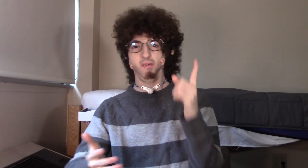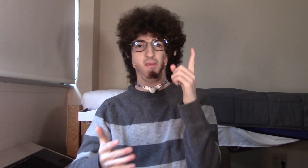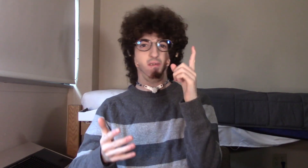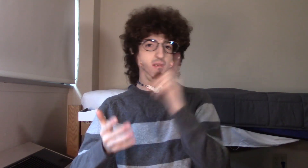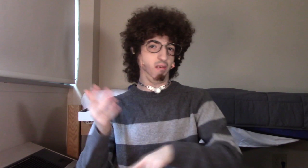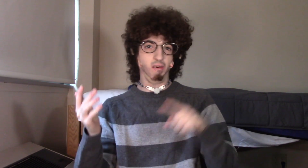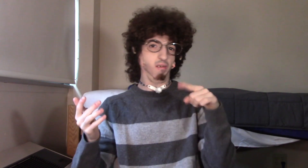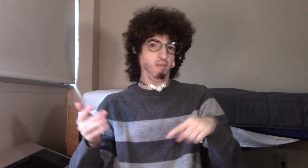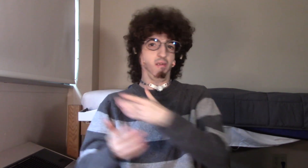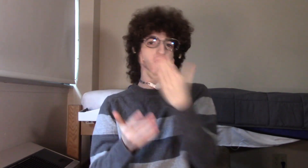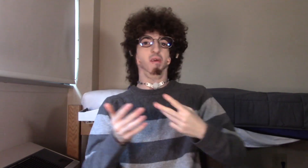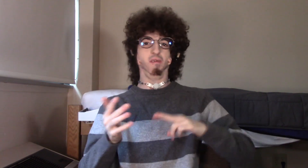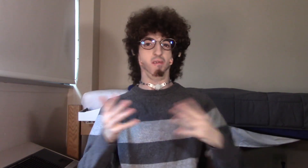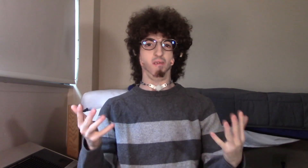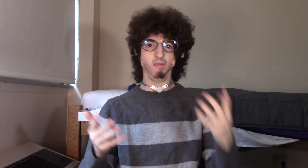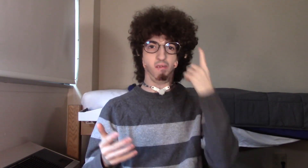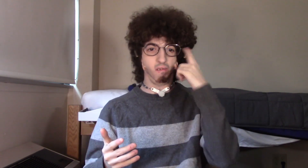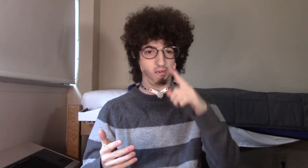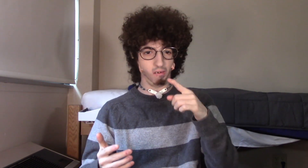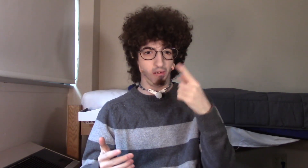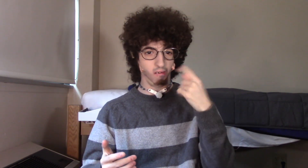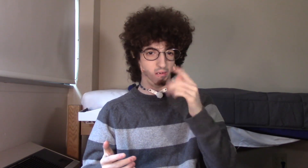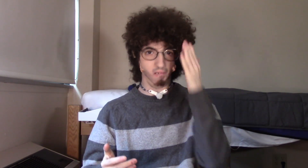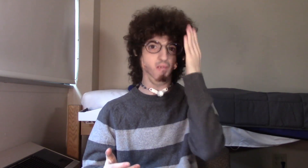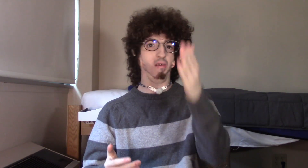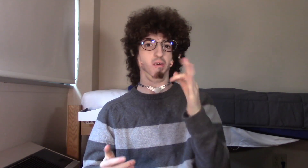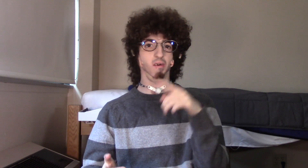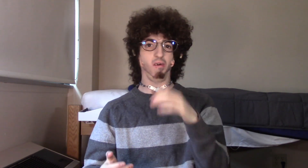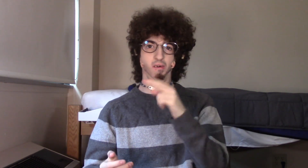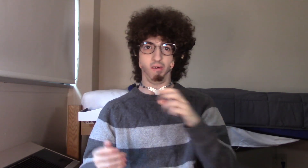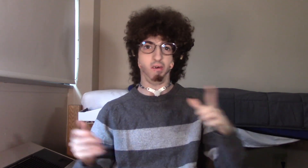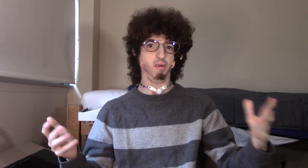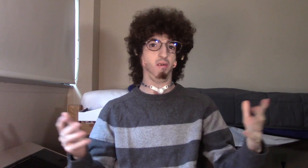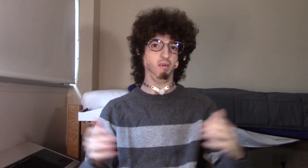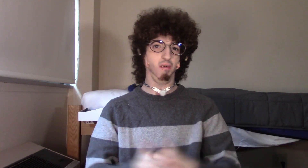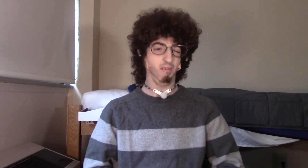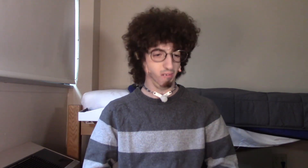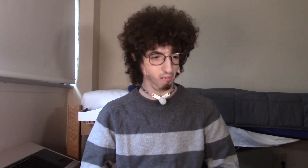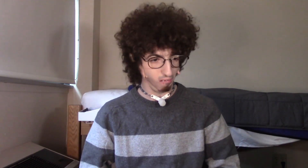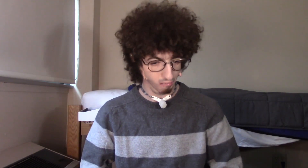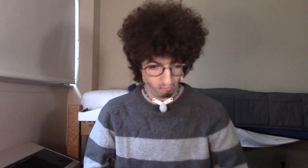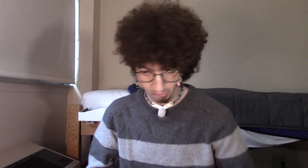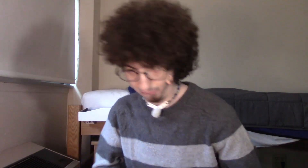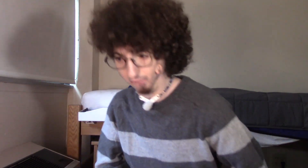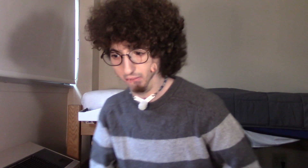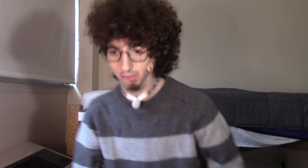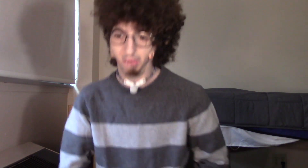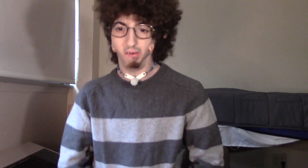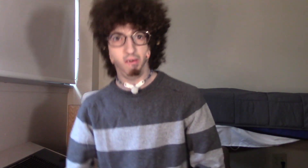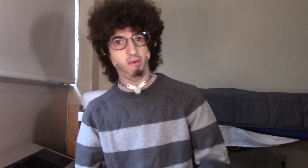What does this all mean for the future of this channel?